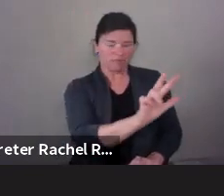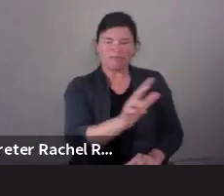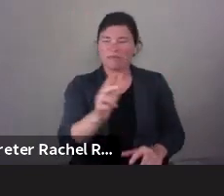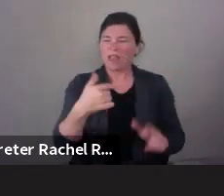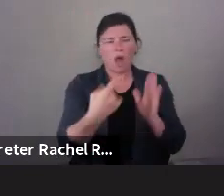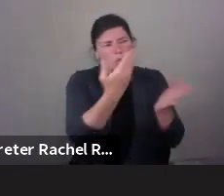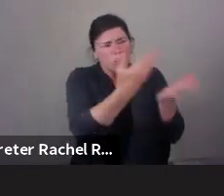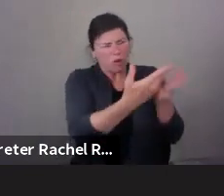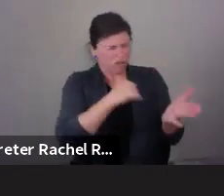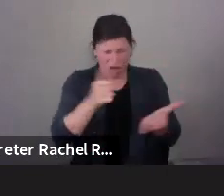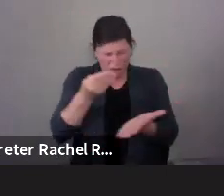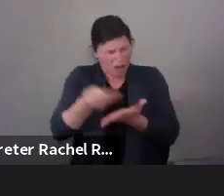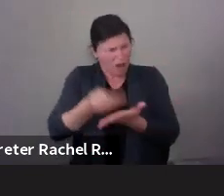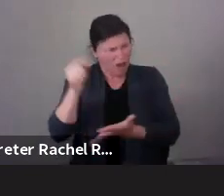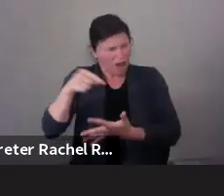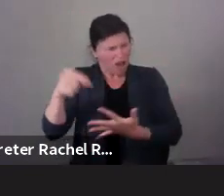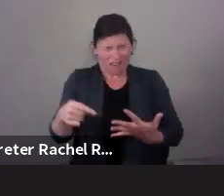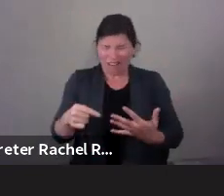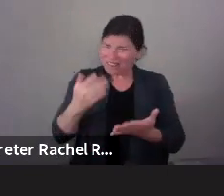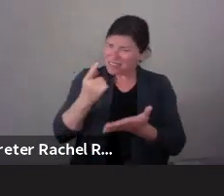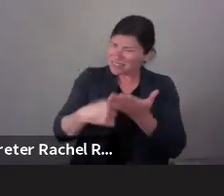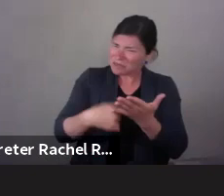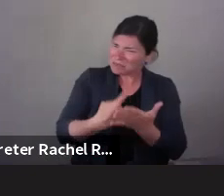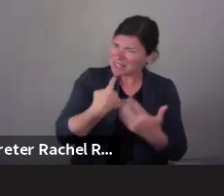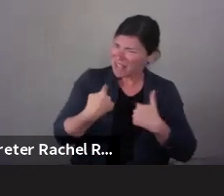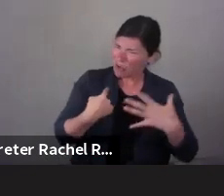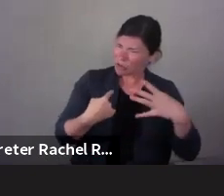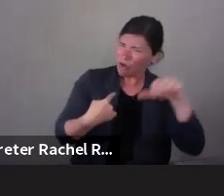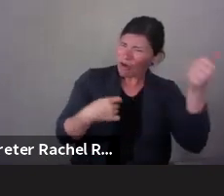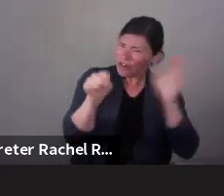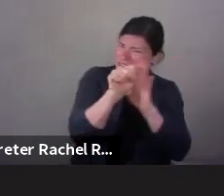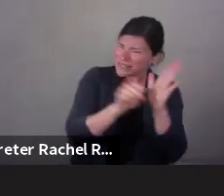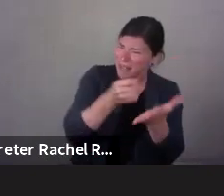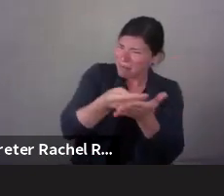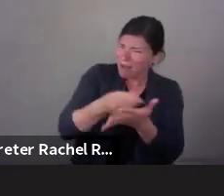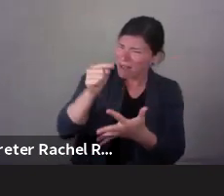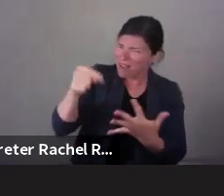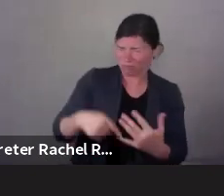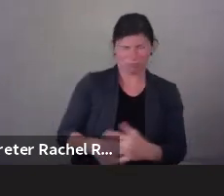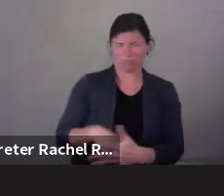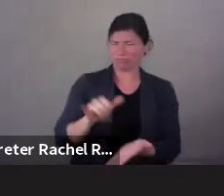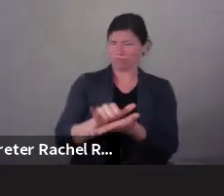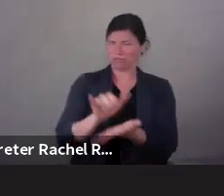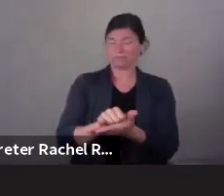. Me and my mom and my dad to show them all of the reports